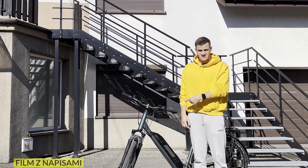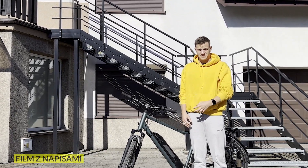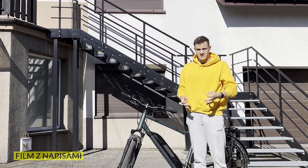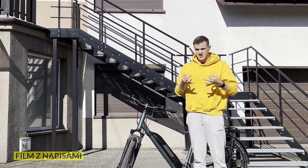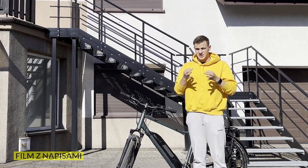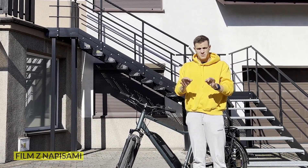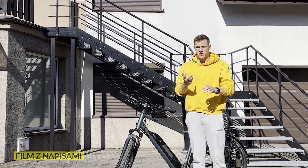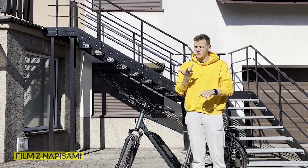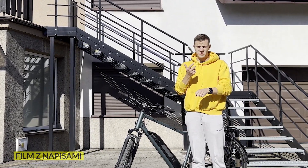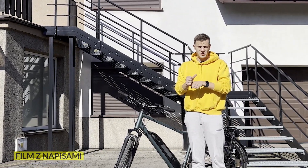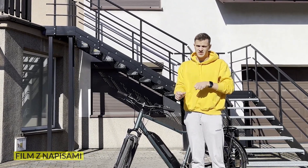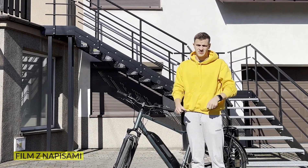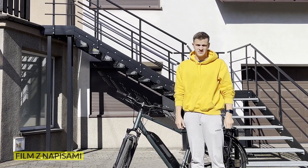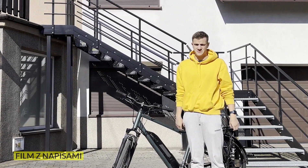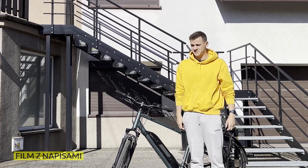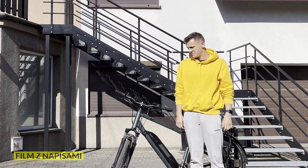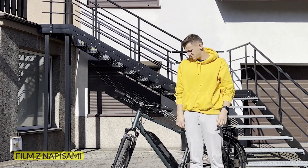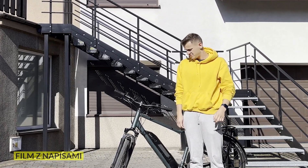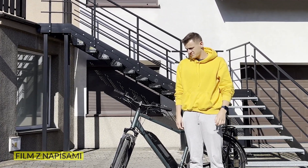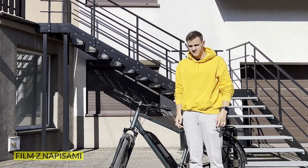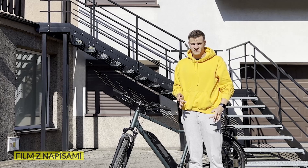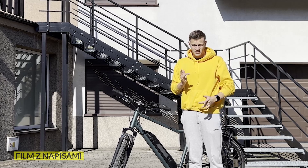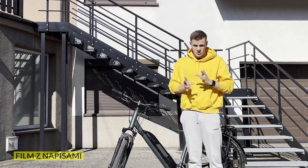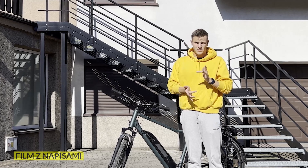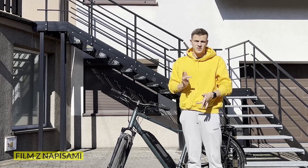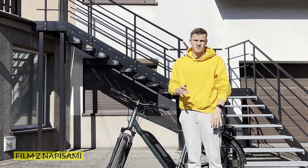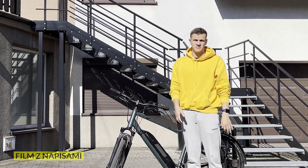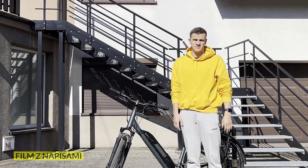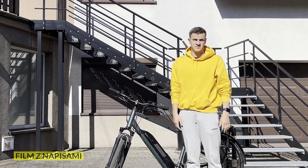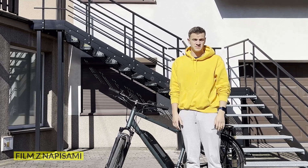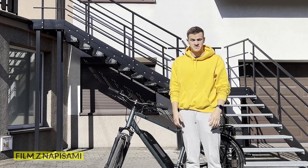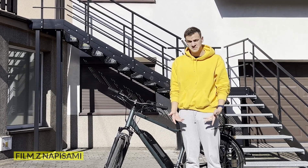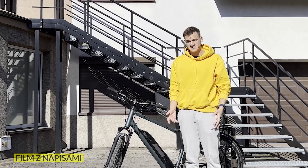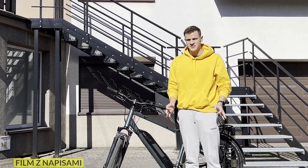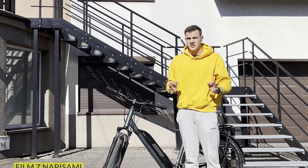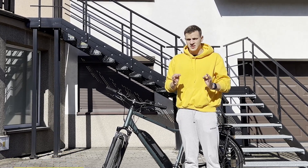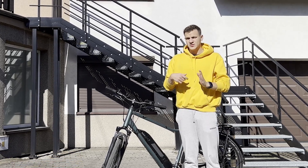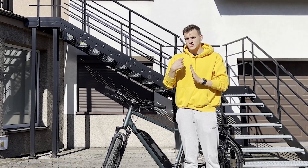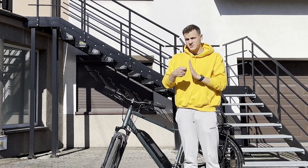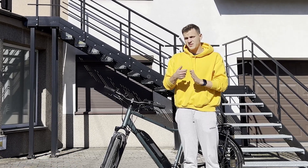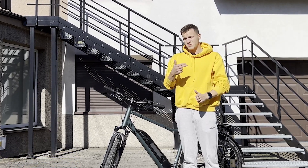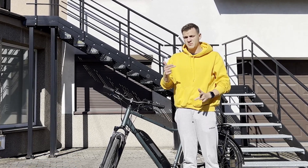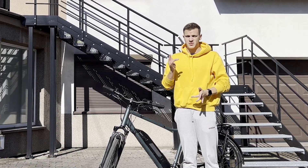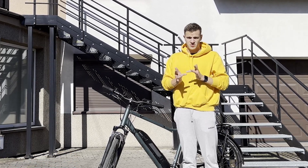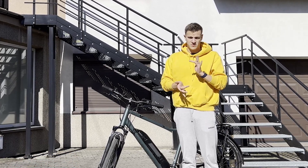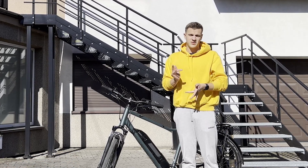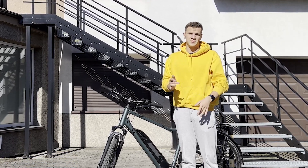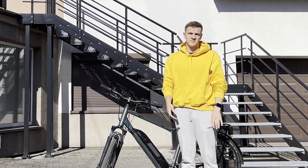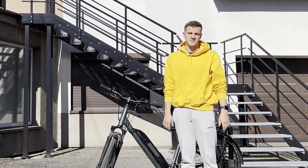It's not a car, it's a bike! And this video will be about a bicycle.